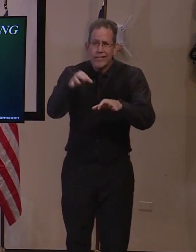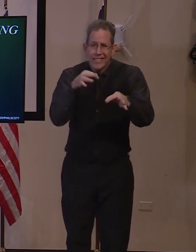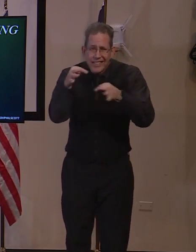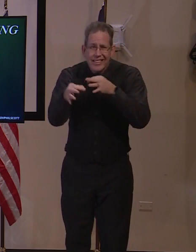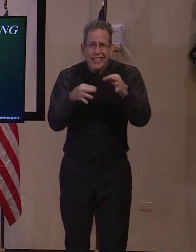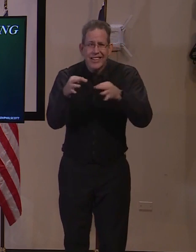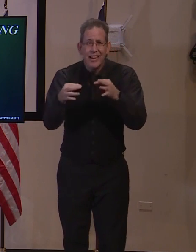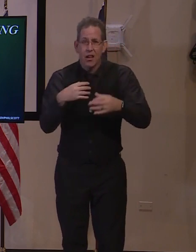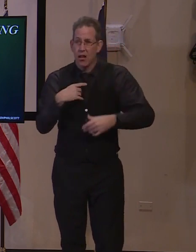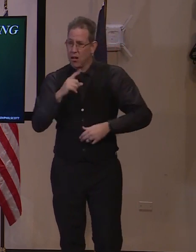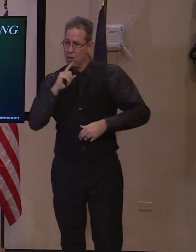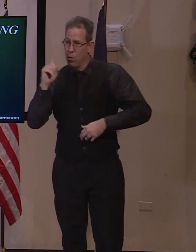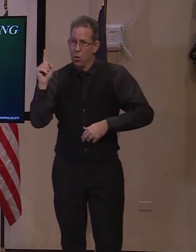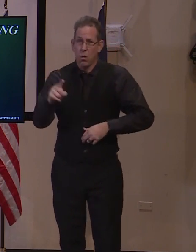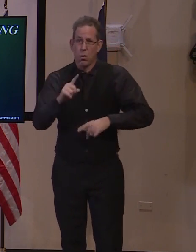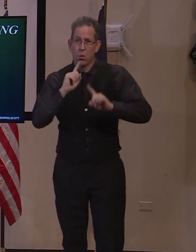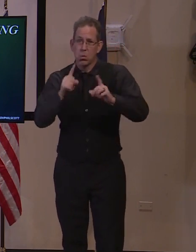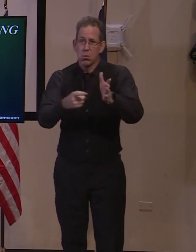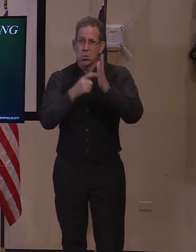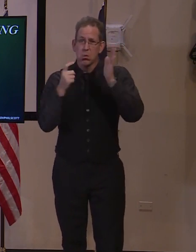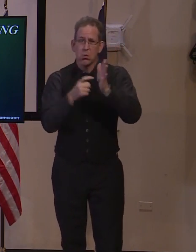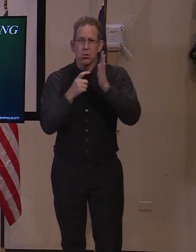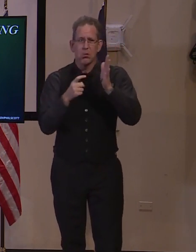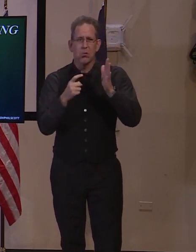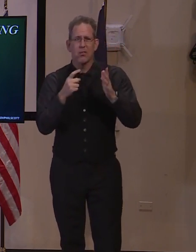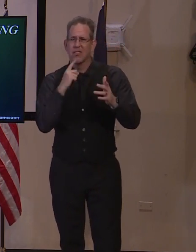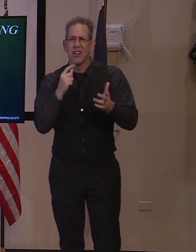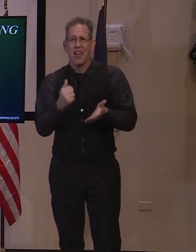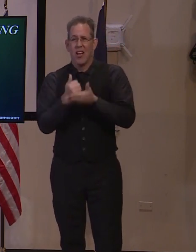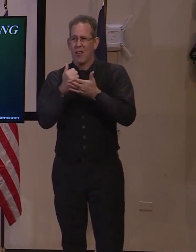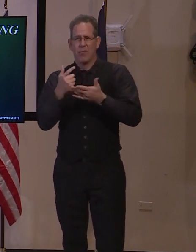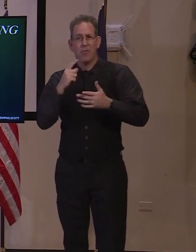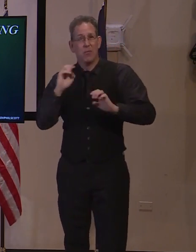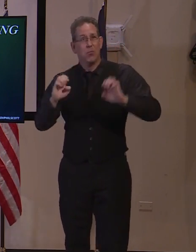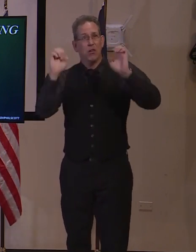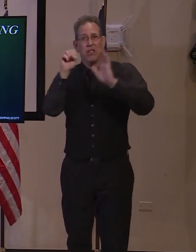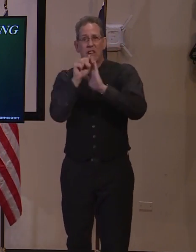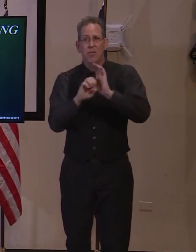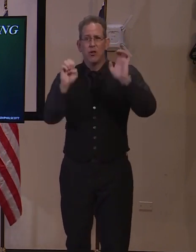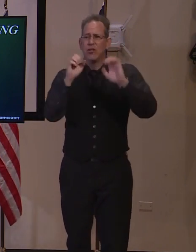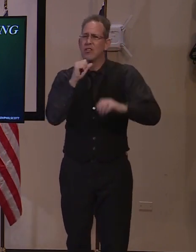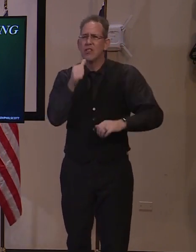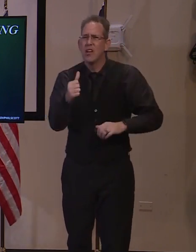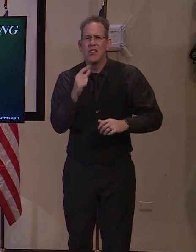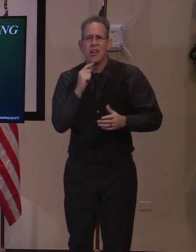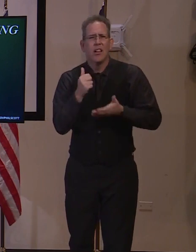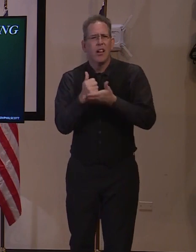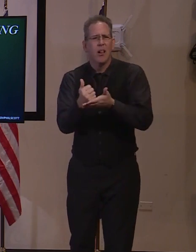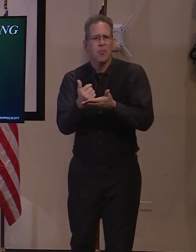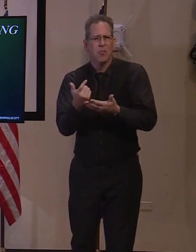state of emergency. More than 20 months into this, While we approach 90% of our